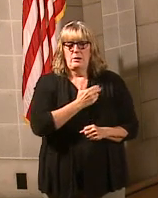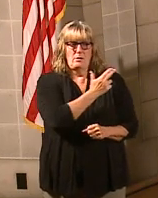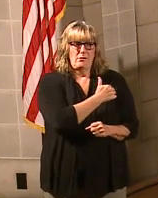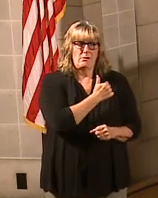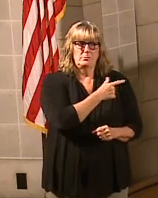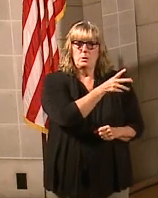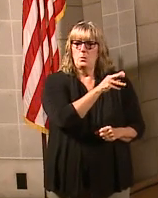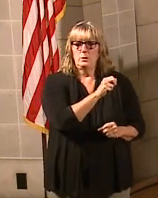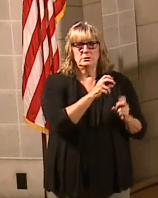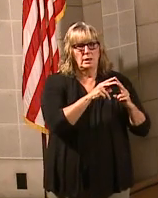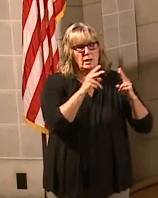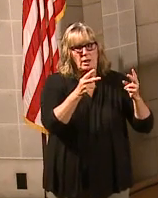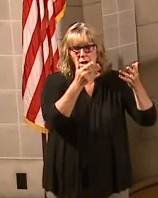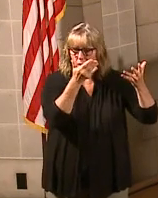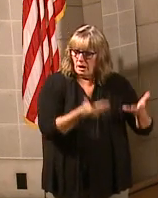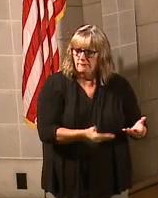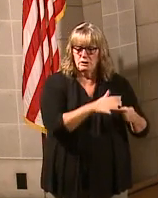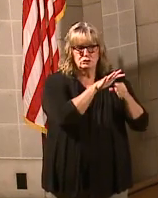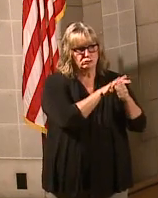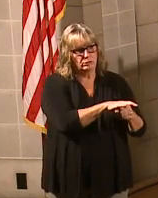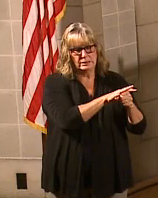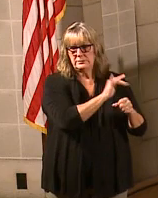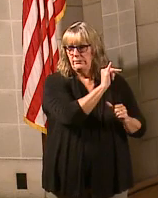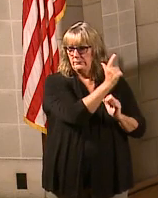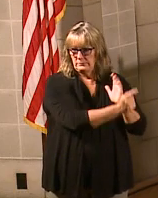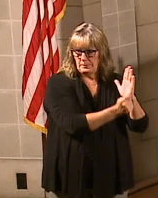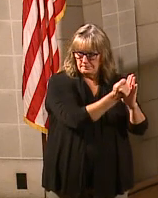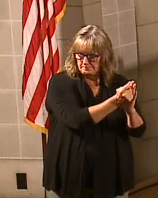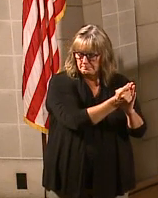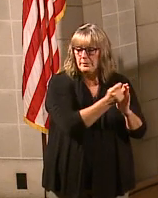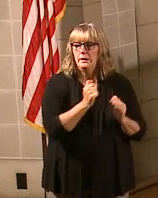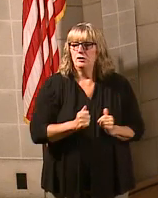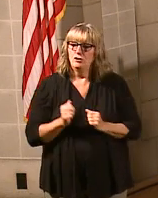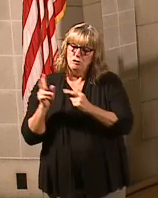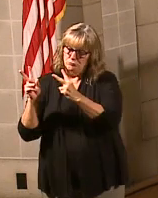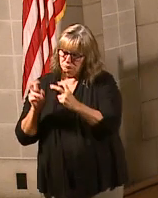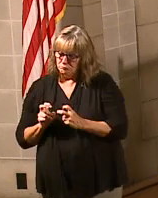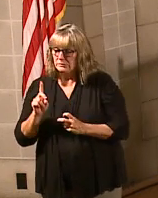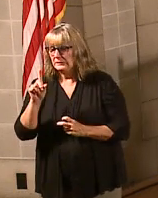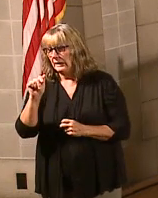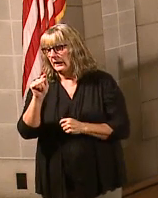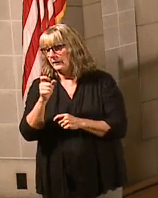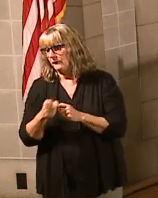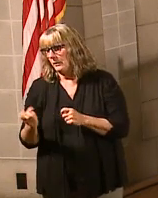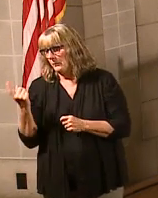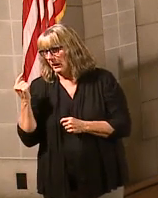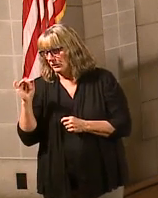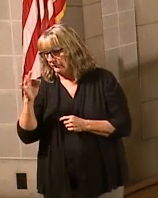LOOKING AT THE PEAK OF HOSPITALIZATIONS FOR CORONAVIRUS AND THE MOST STRESSED OUR